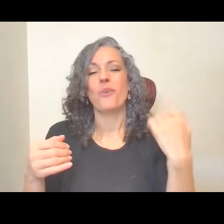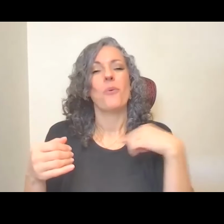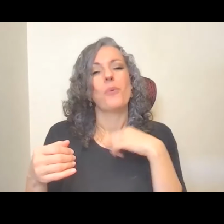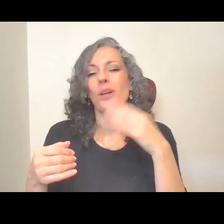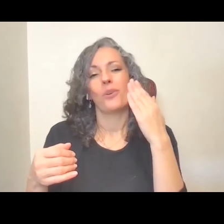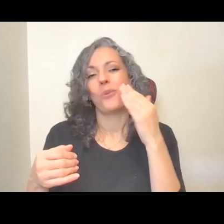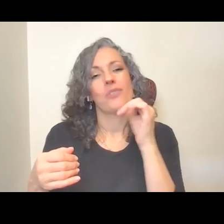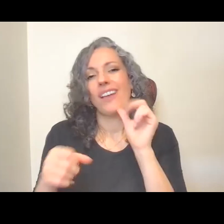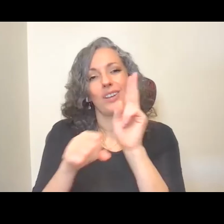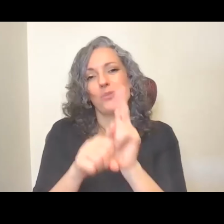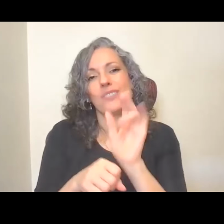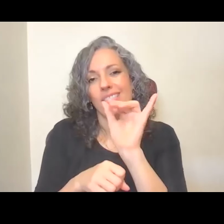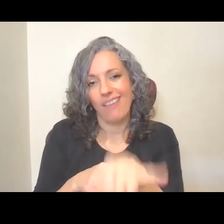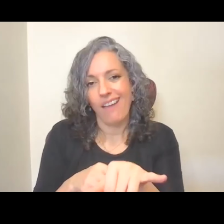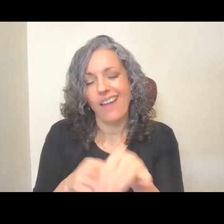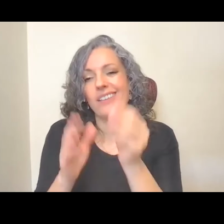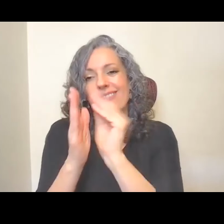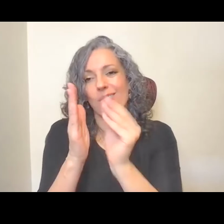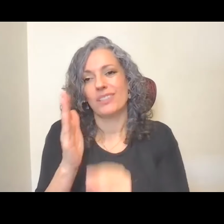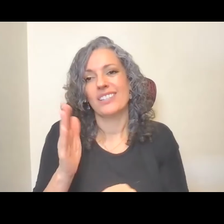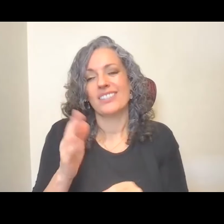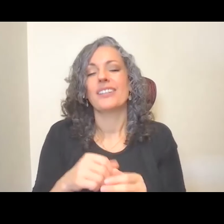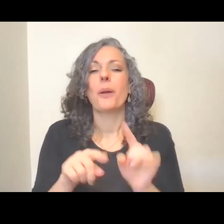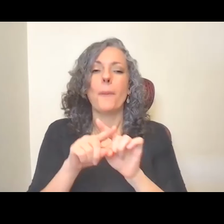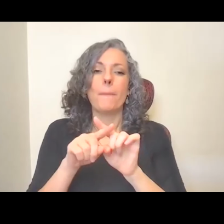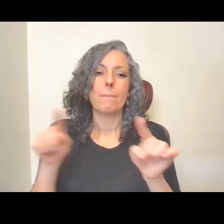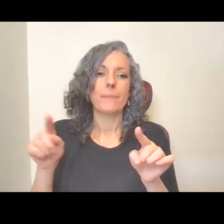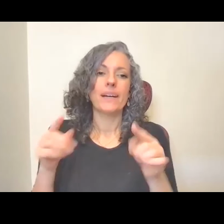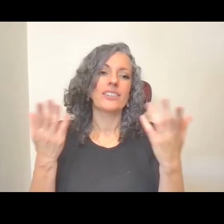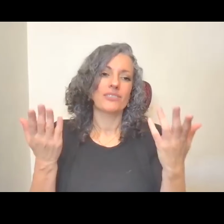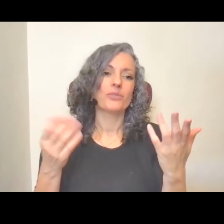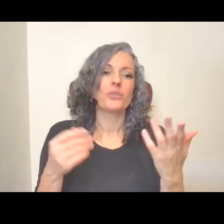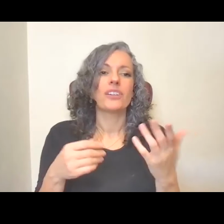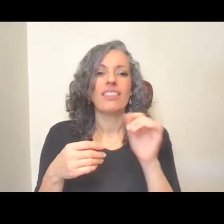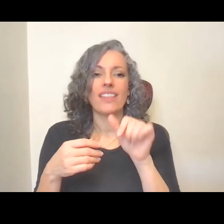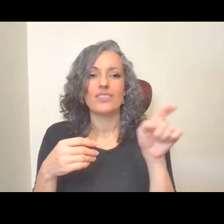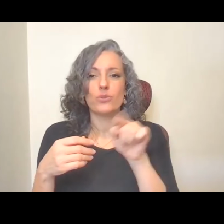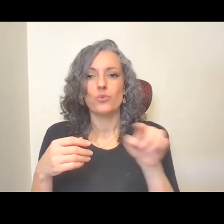of documentation for website, but for native application I think it's quite interesting.